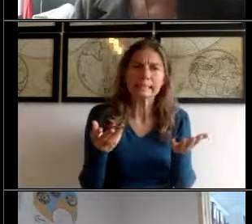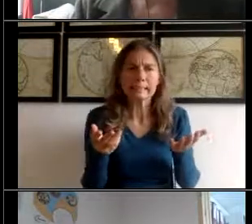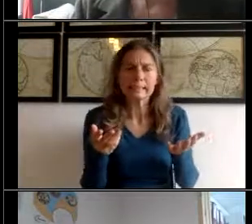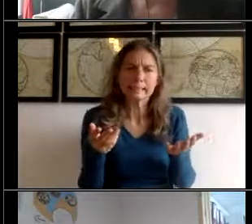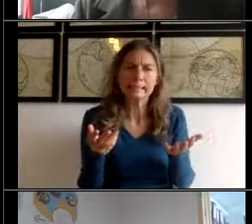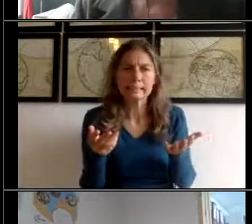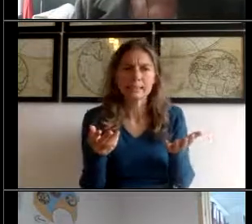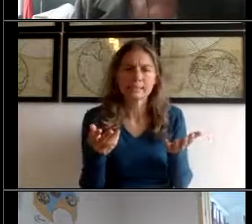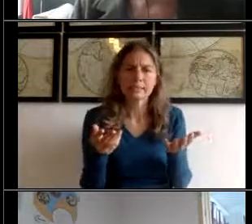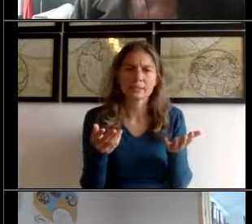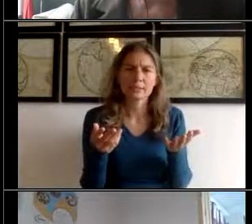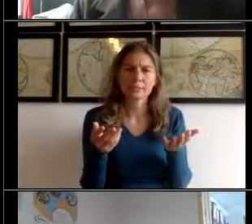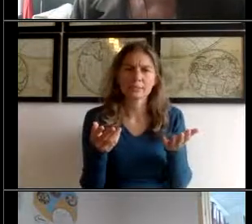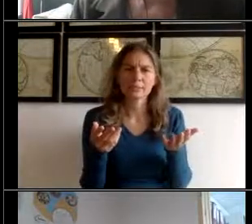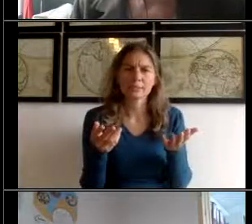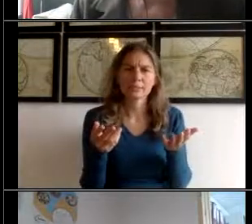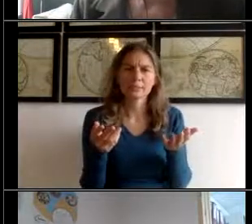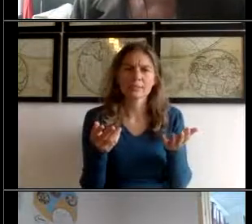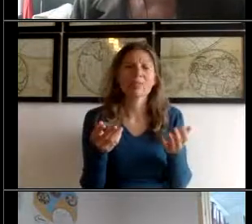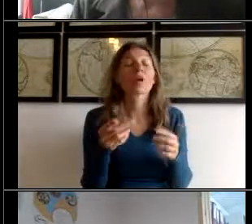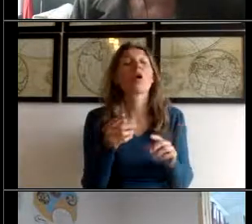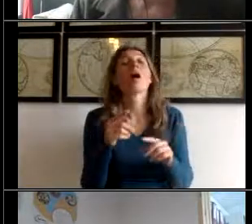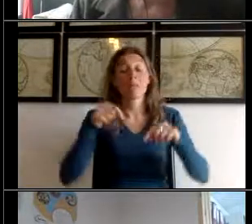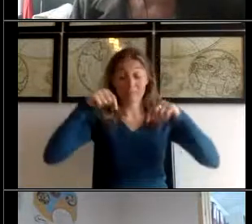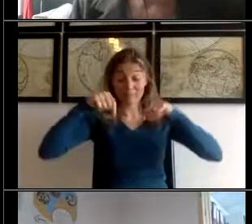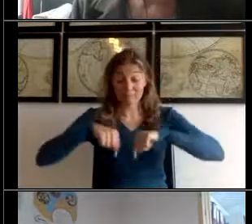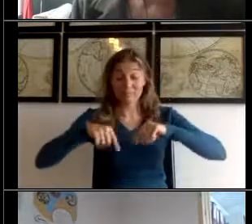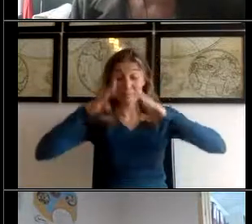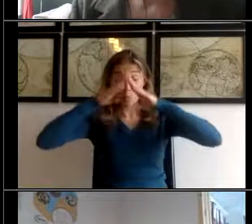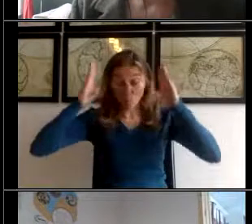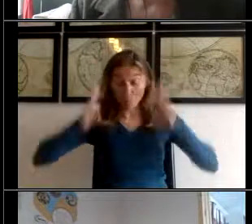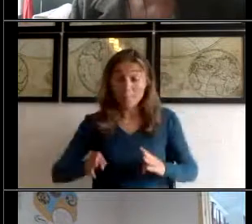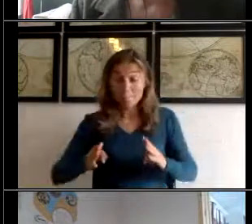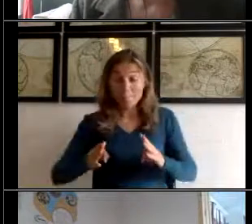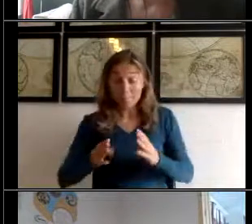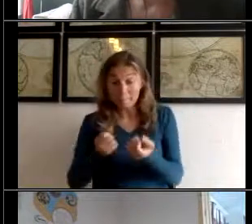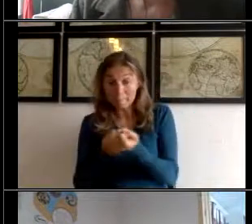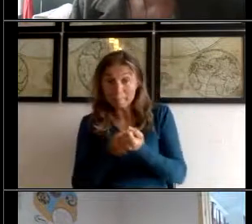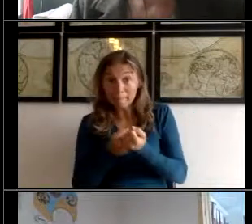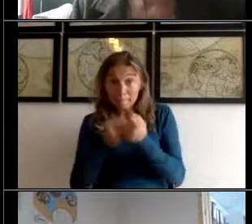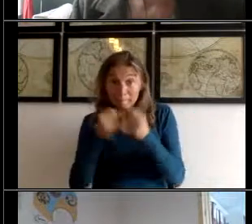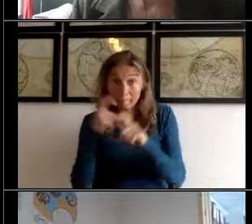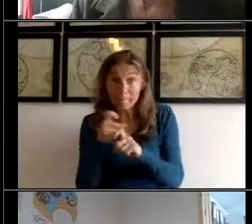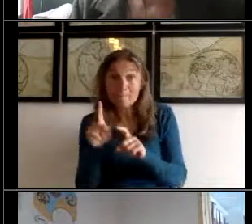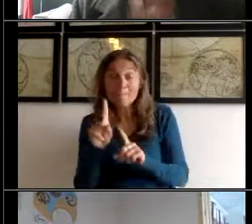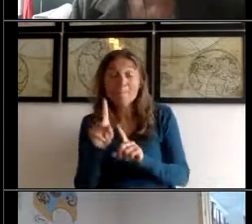It's well dealing with them in the home countries. But when they are overseas, it's double the trouble.